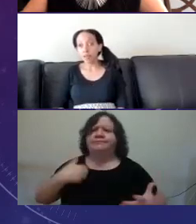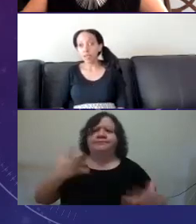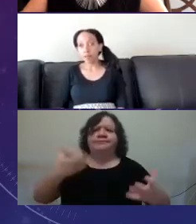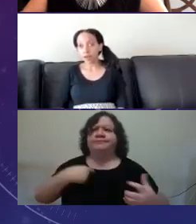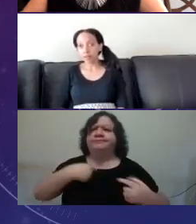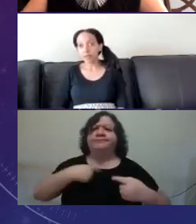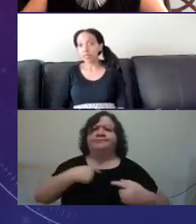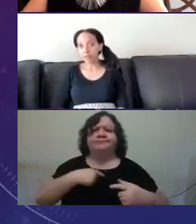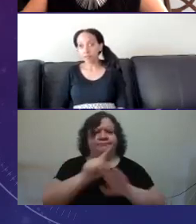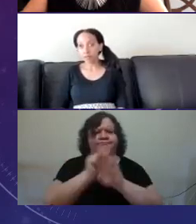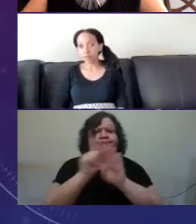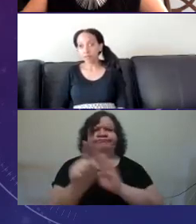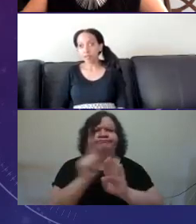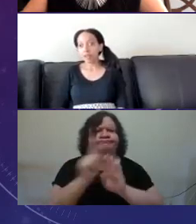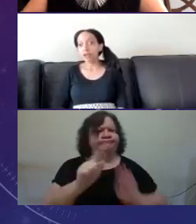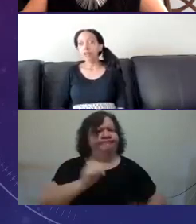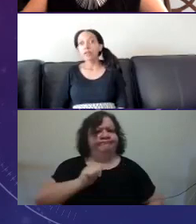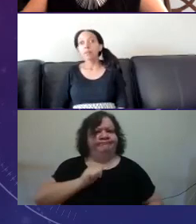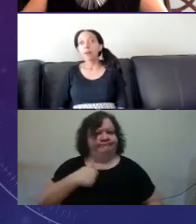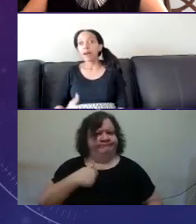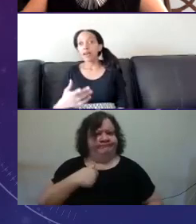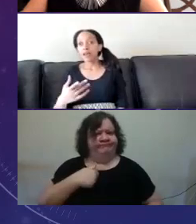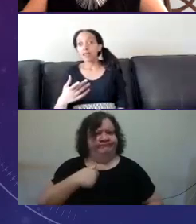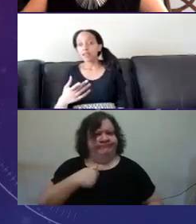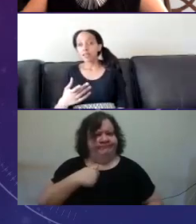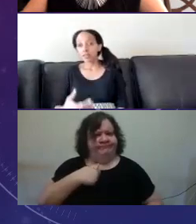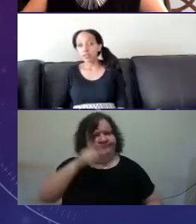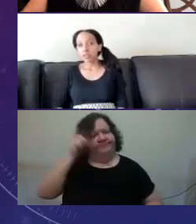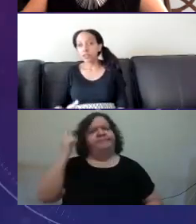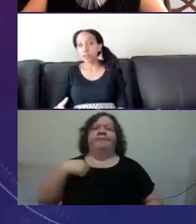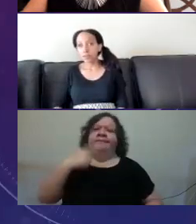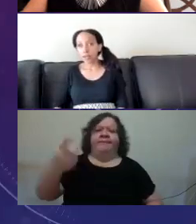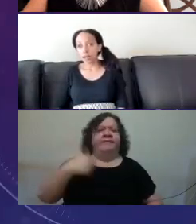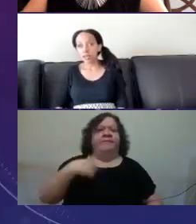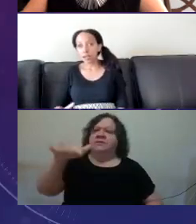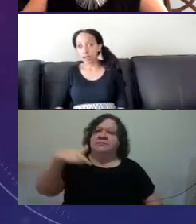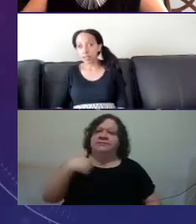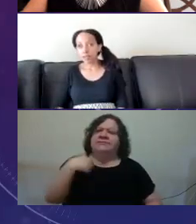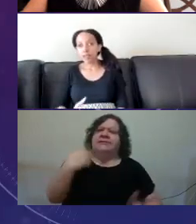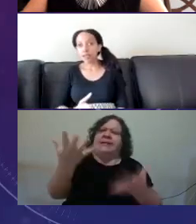compatible to screen readers my teachers for the blind in high school and middle